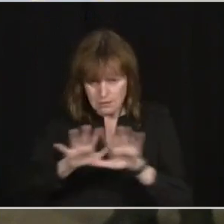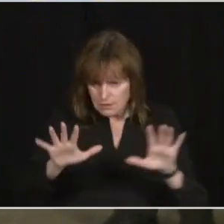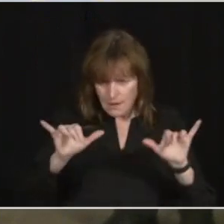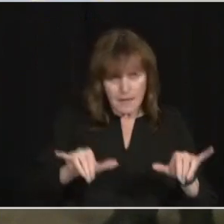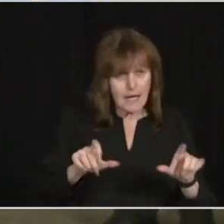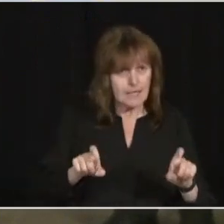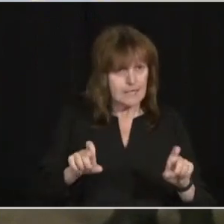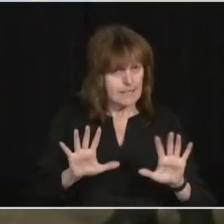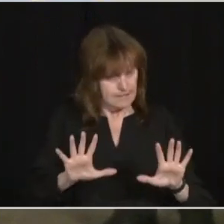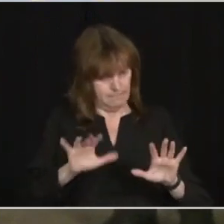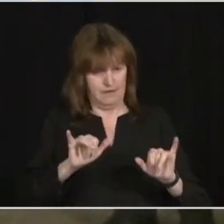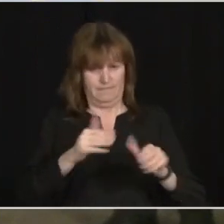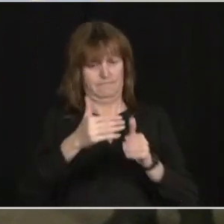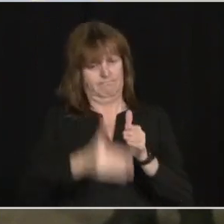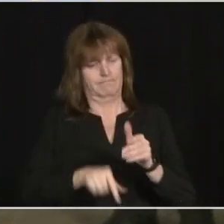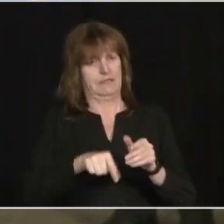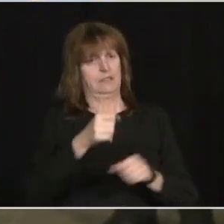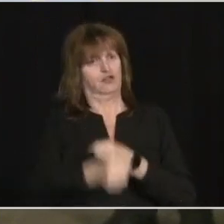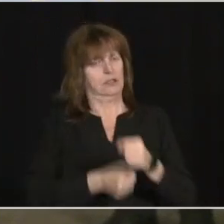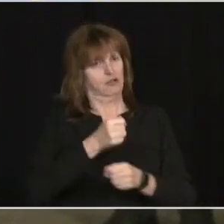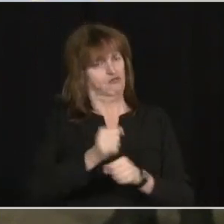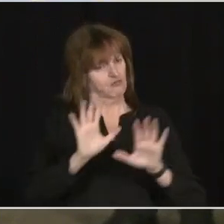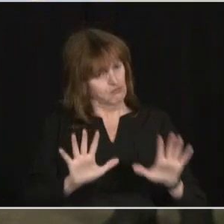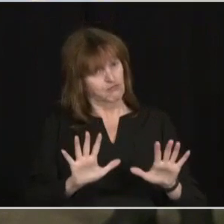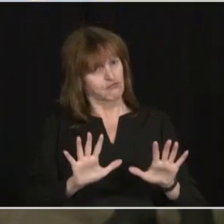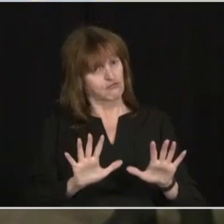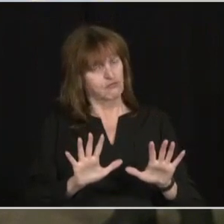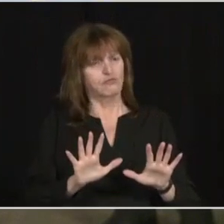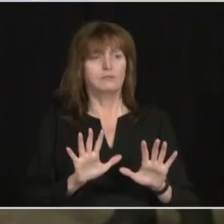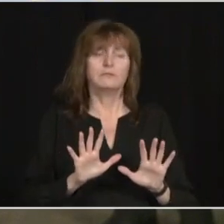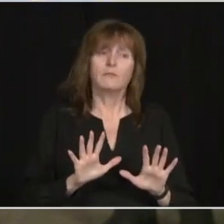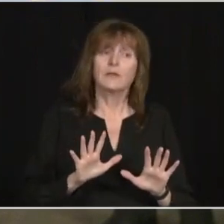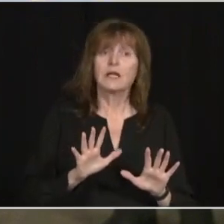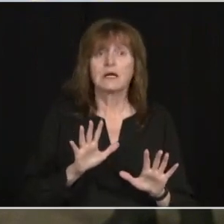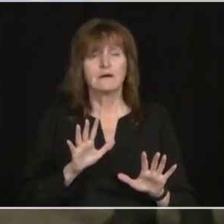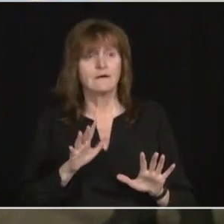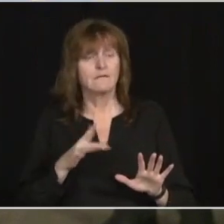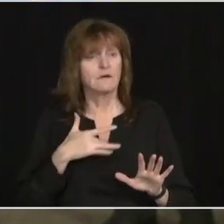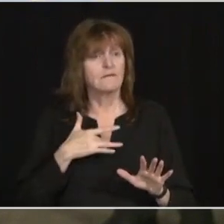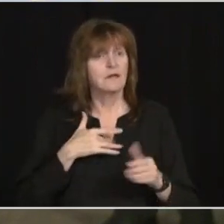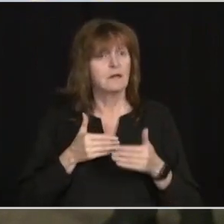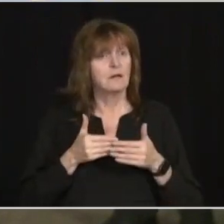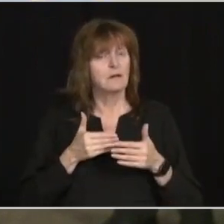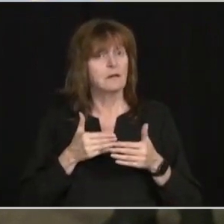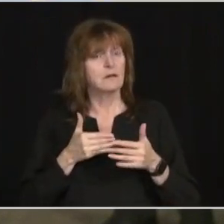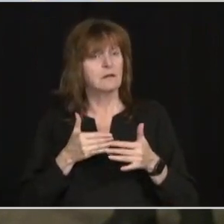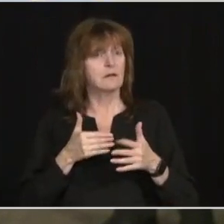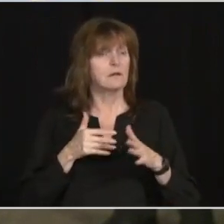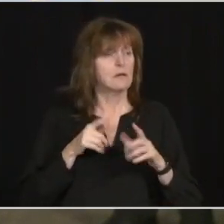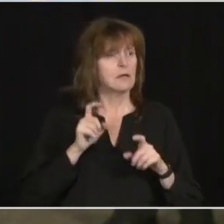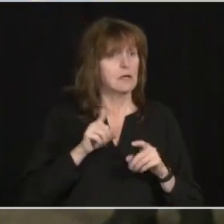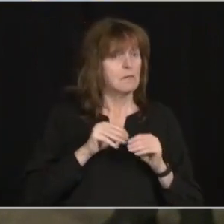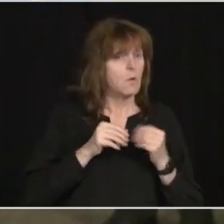year with integrity. If we get the impression we need to add more supports or take additional measures